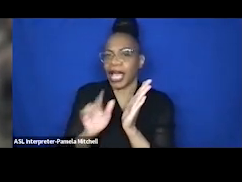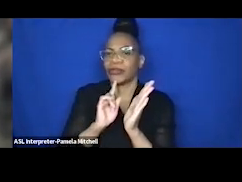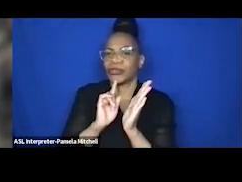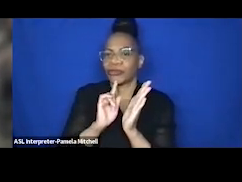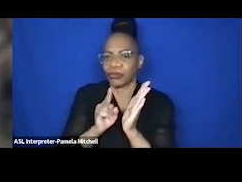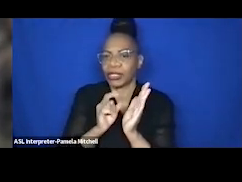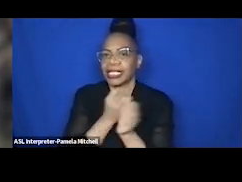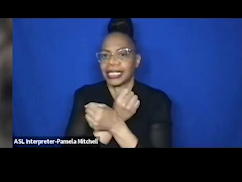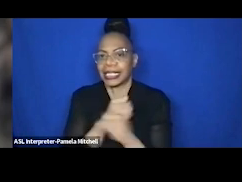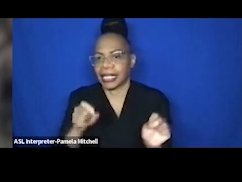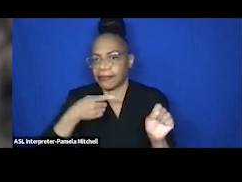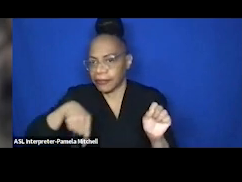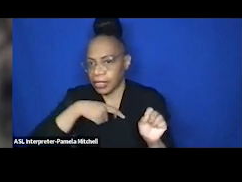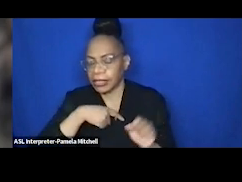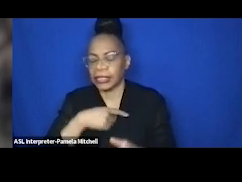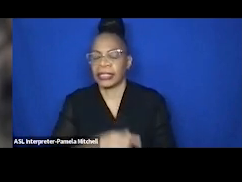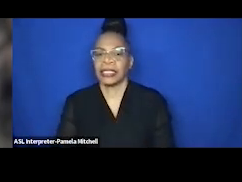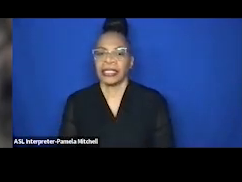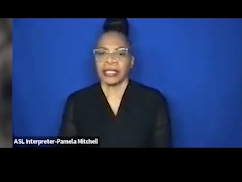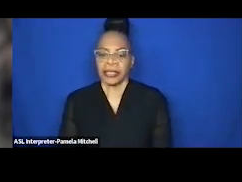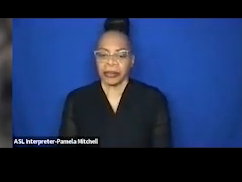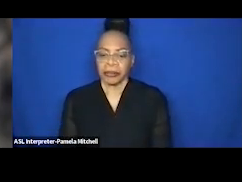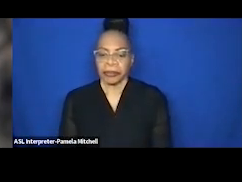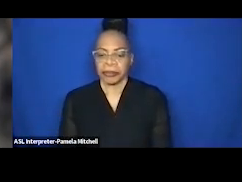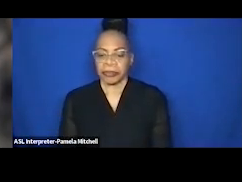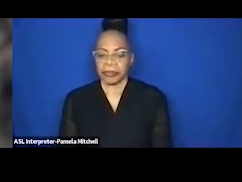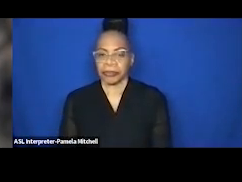So in that itself,